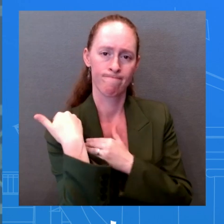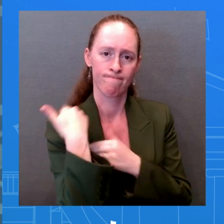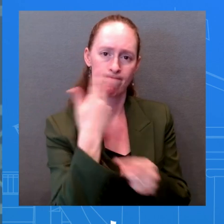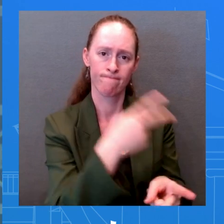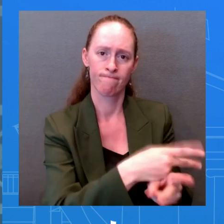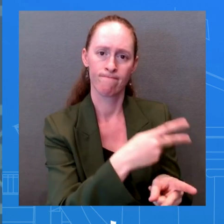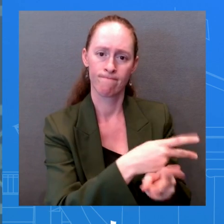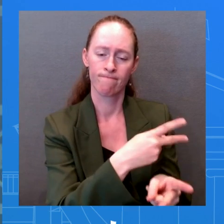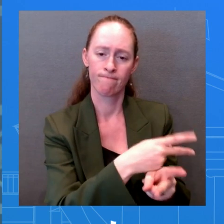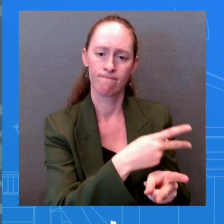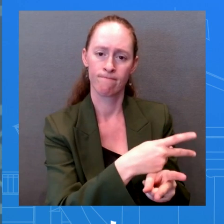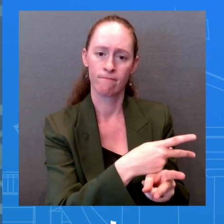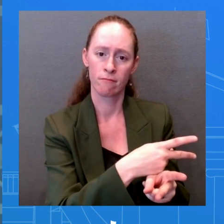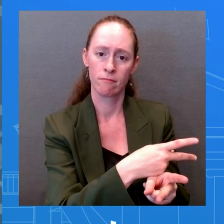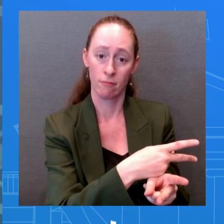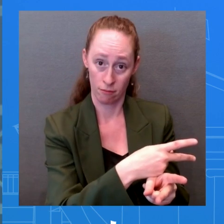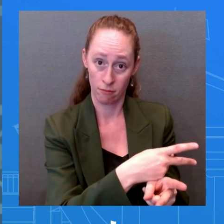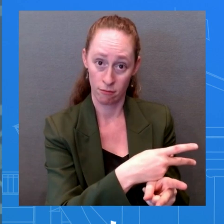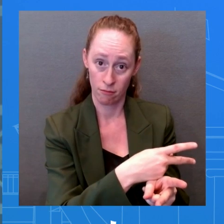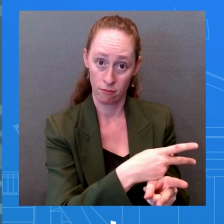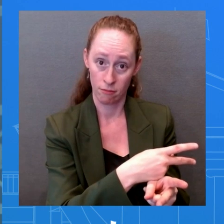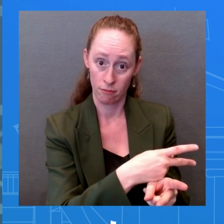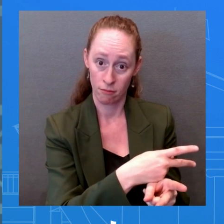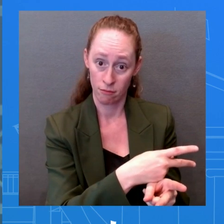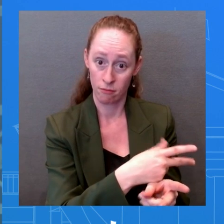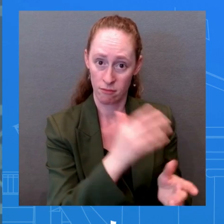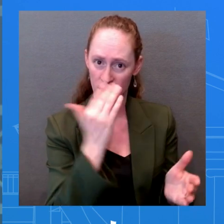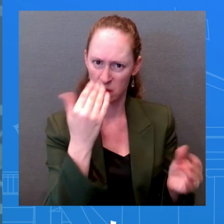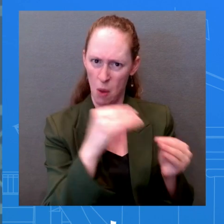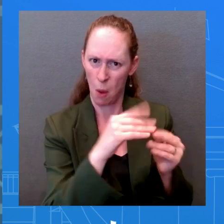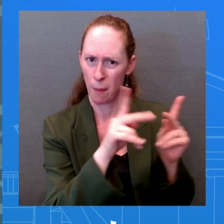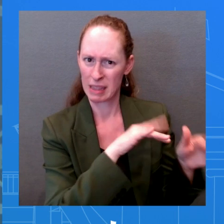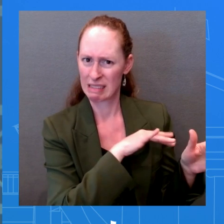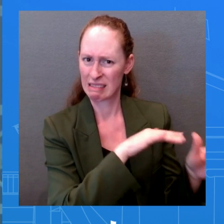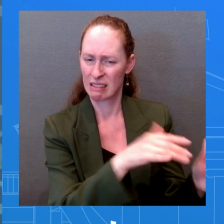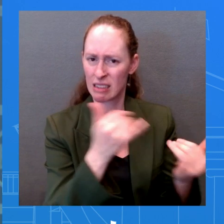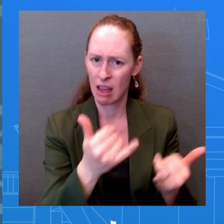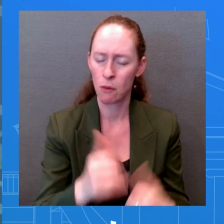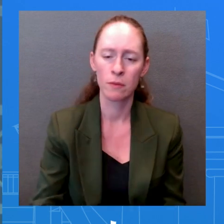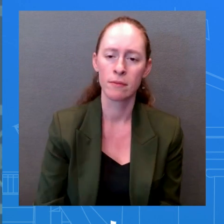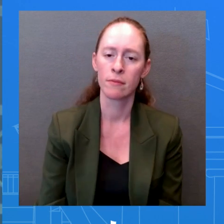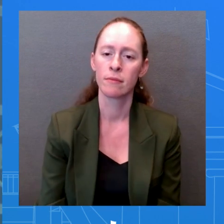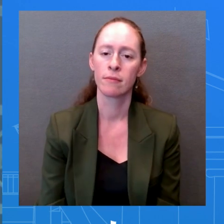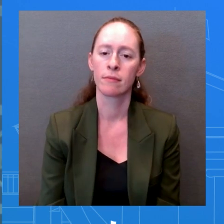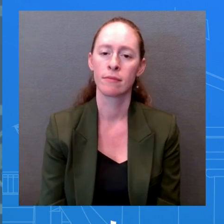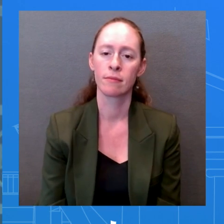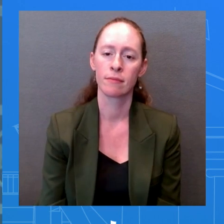Any diplomatic negotiations or conversations, I would refer you to the State Department on that specific question.